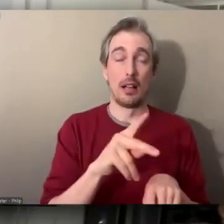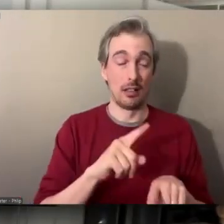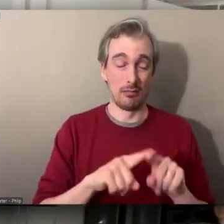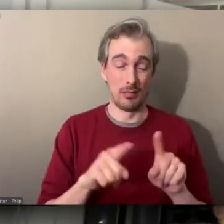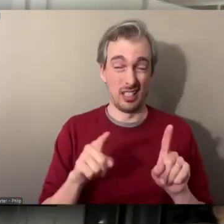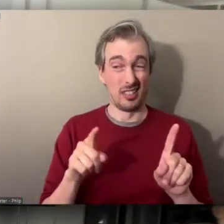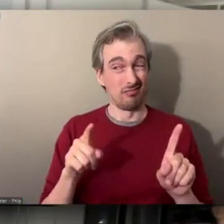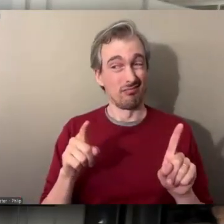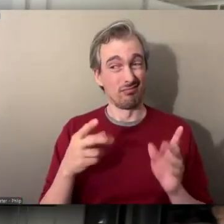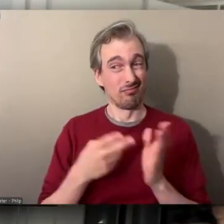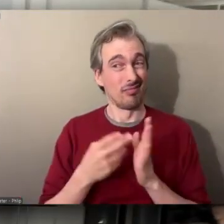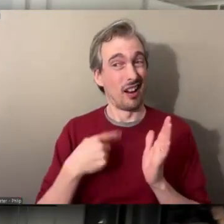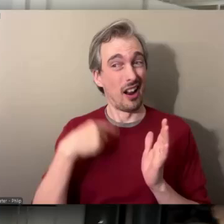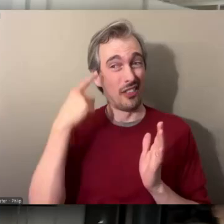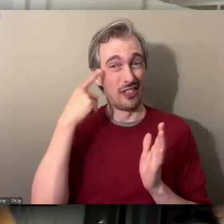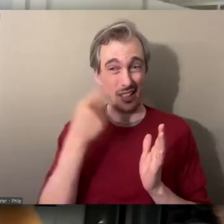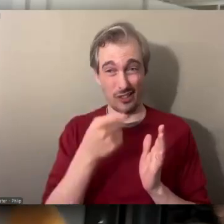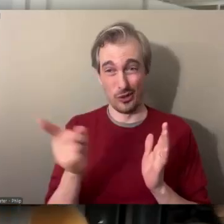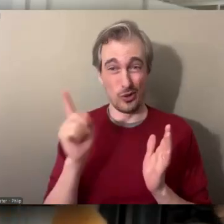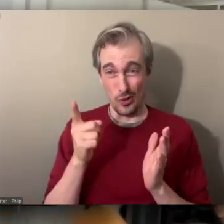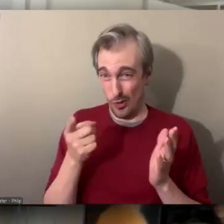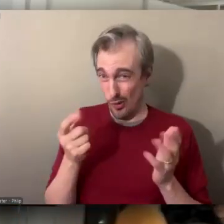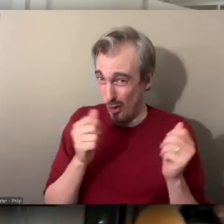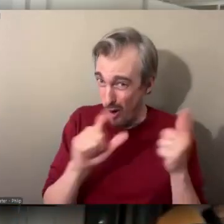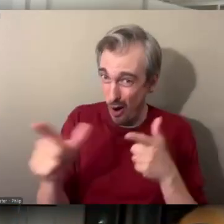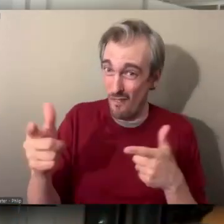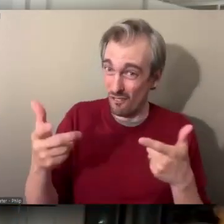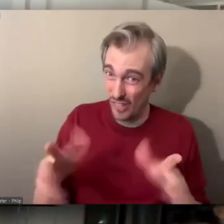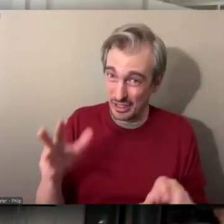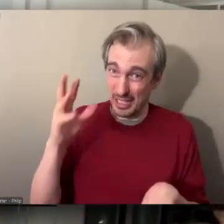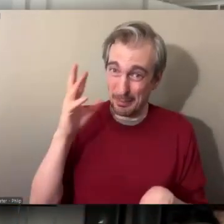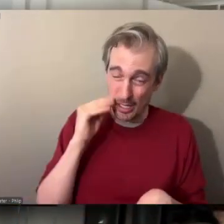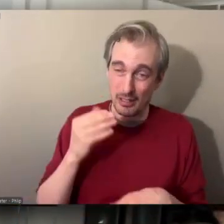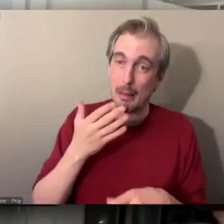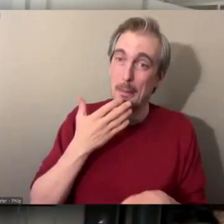if you're on the fence about a show. You're definitely not gonna make a donation to that